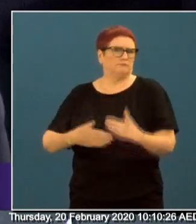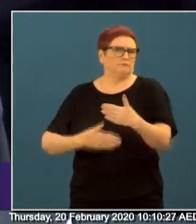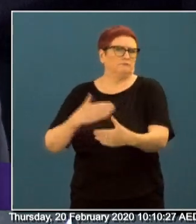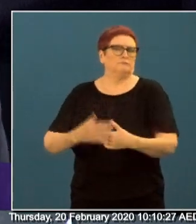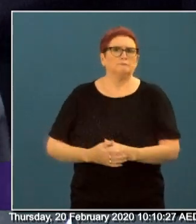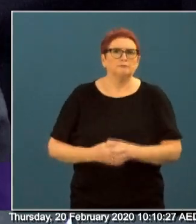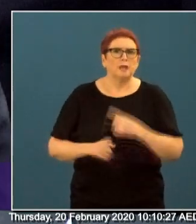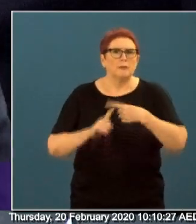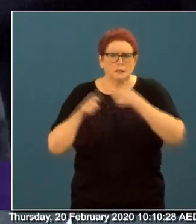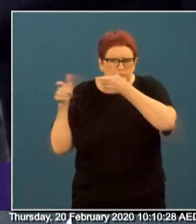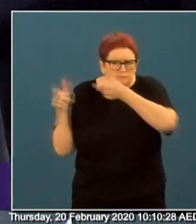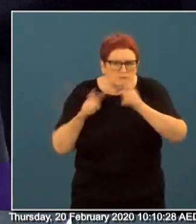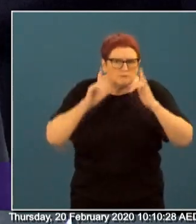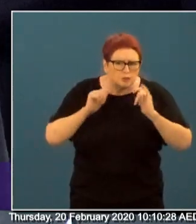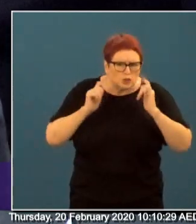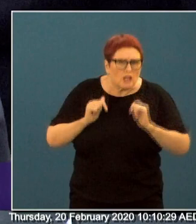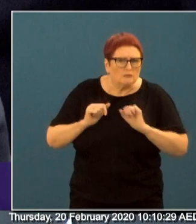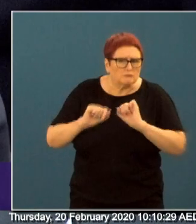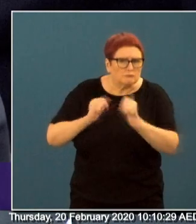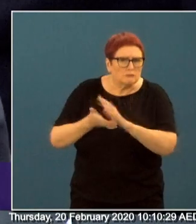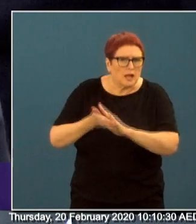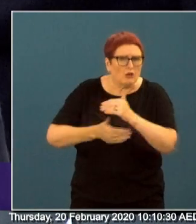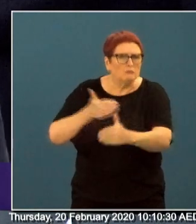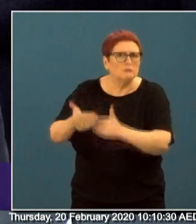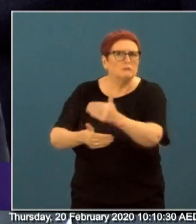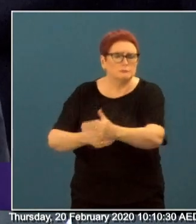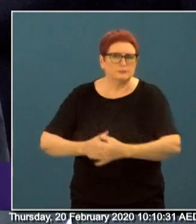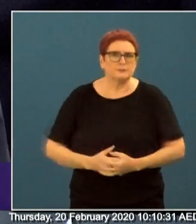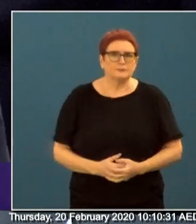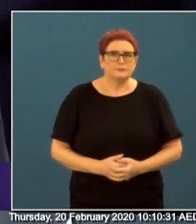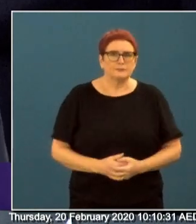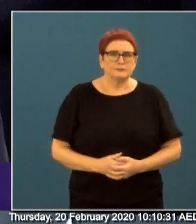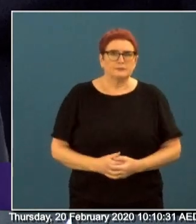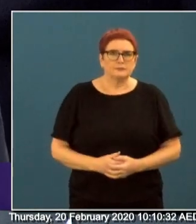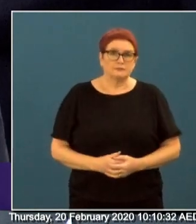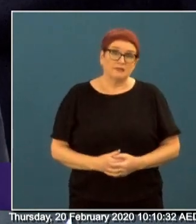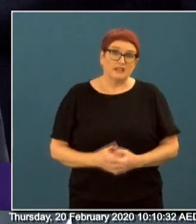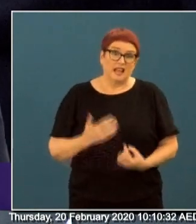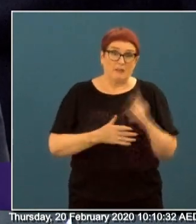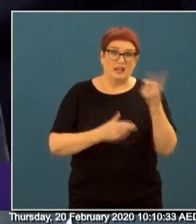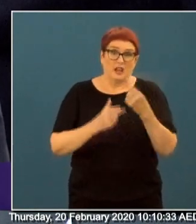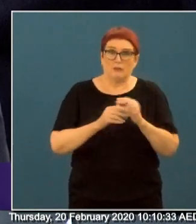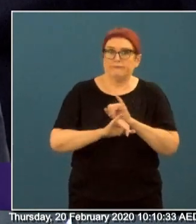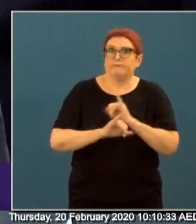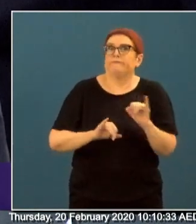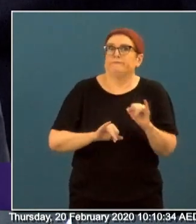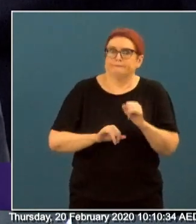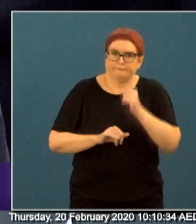in relation to the current virus problem — Coronavirus problem.